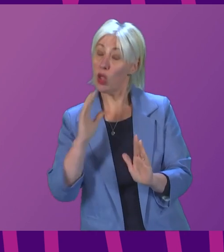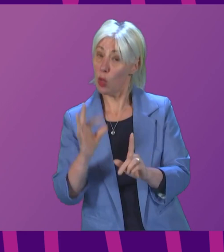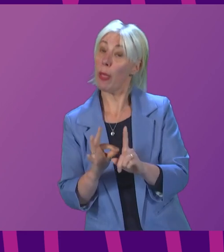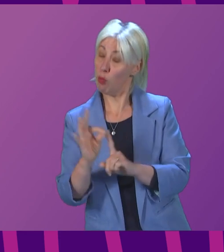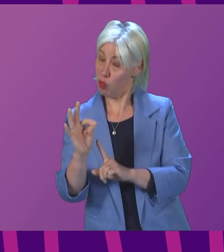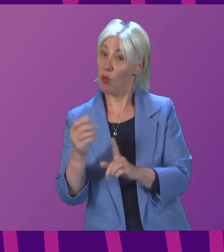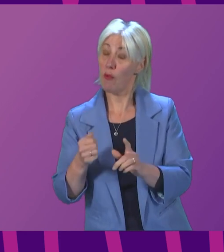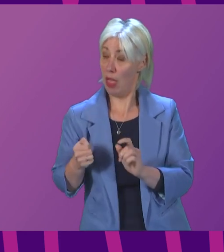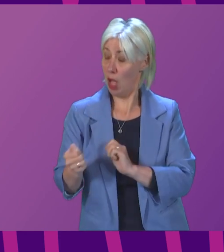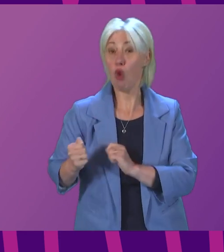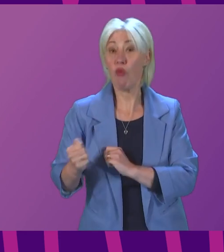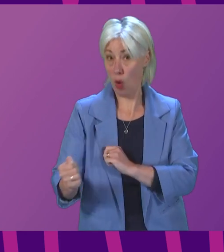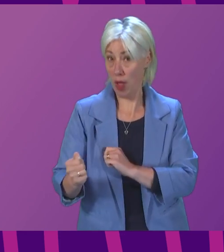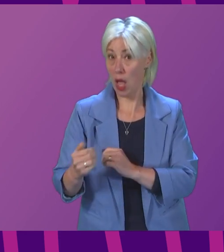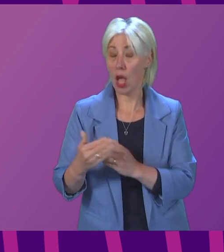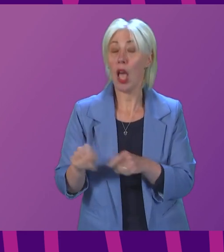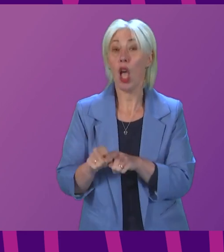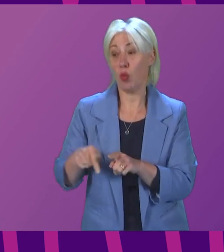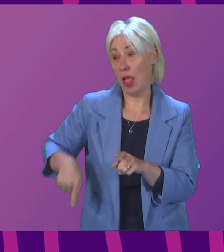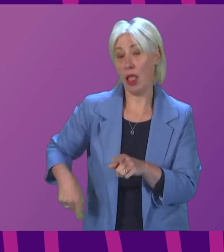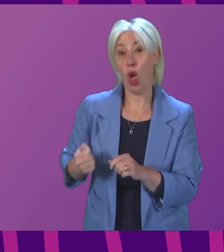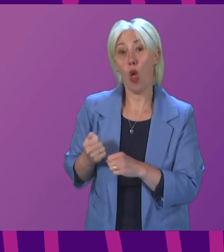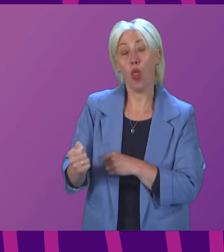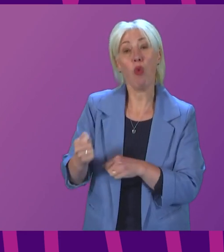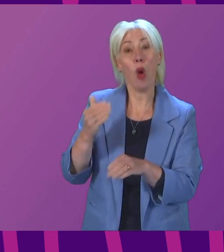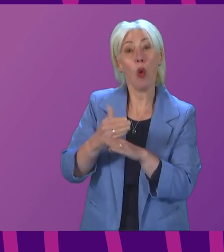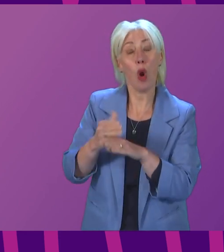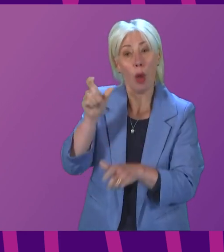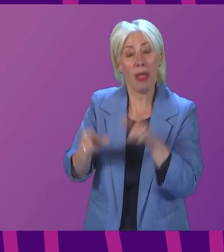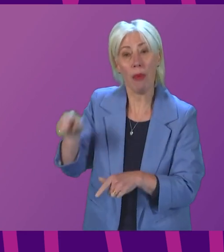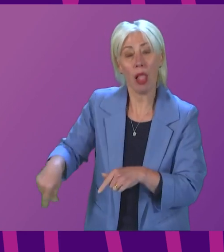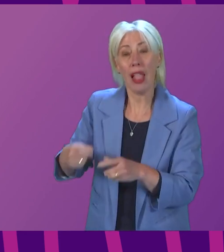Under the Tories, railway workers in England have faced a pay freeze.